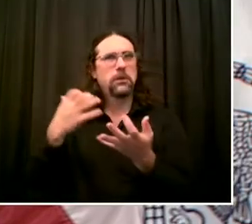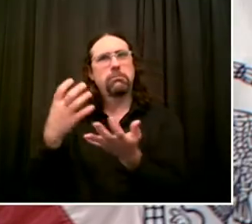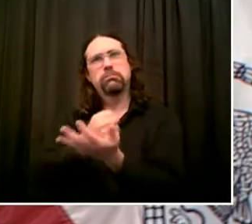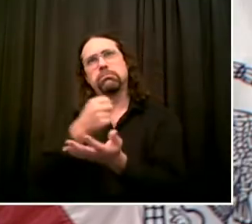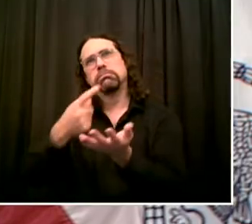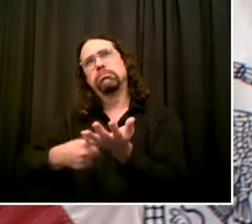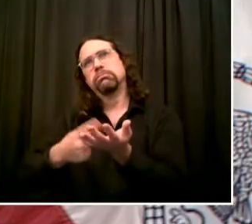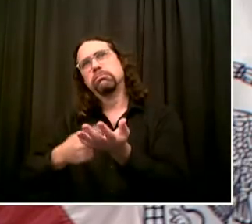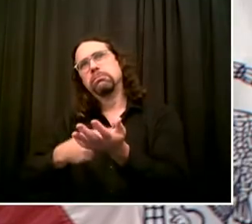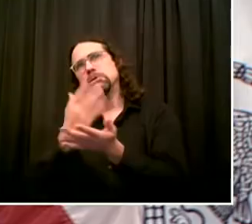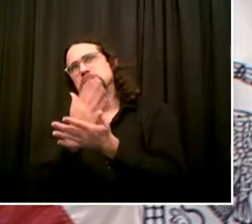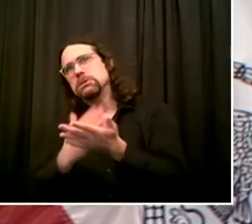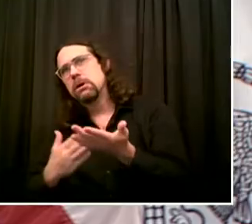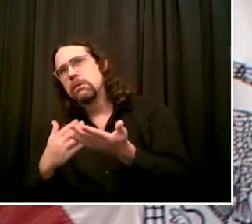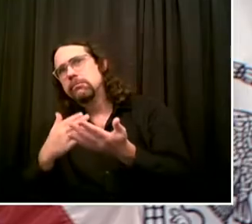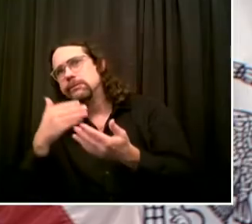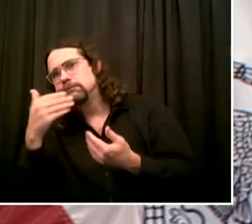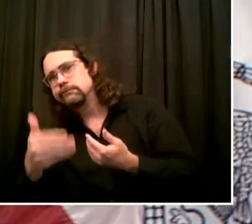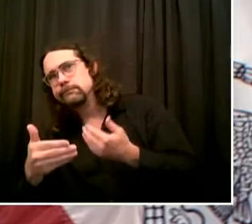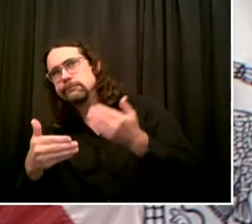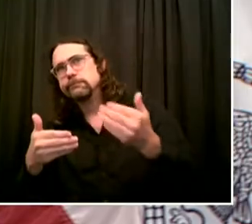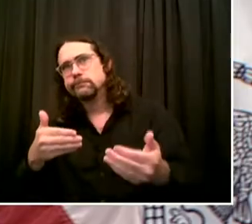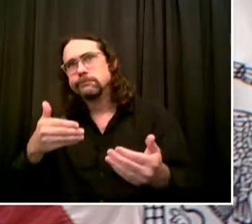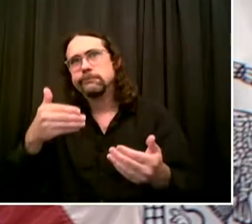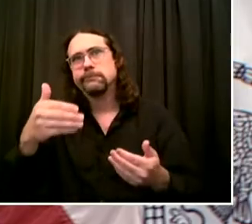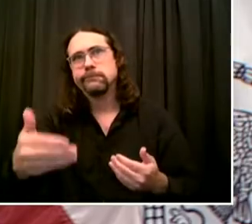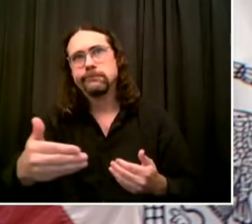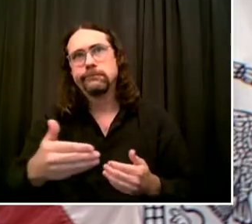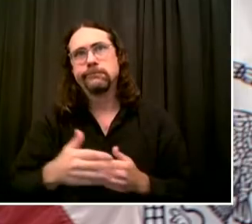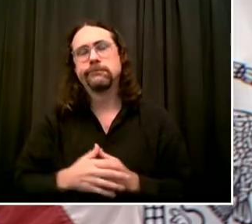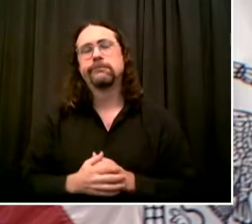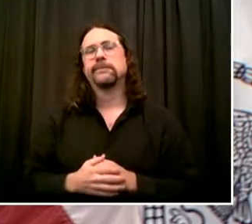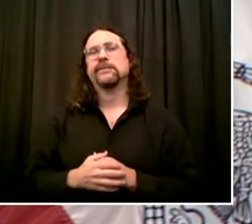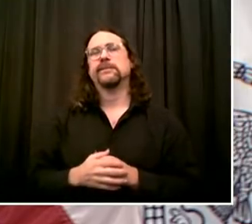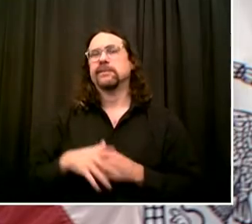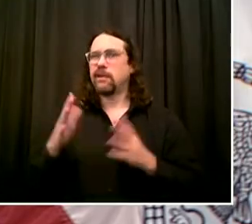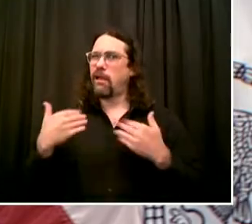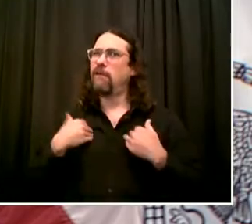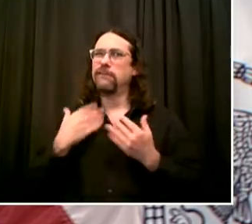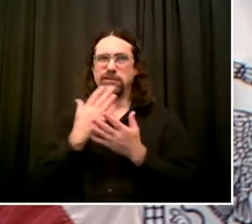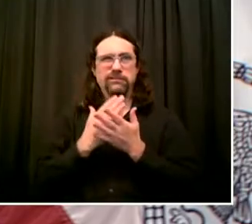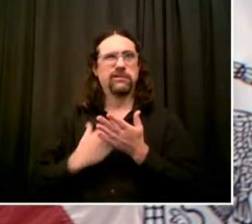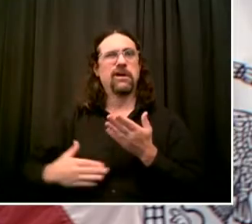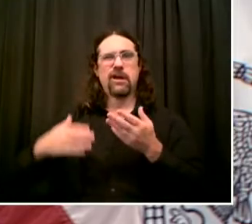THRIE GHT THING TOGETHER AND AS I HAVE SAID BEFORE, I WANT